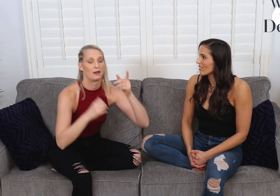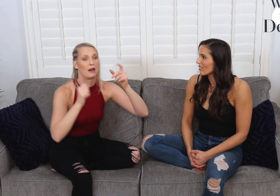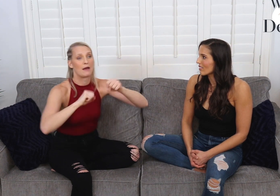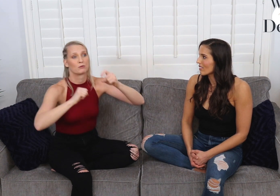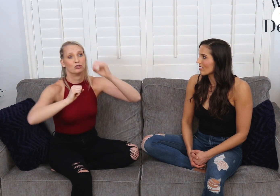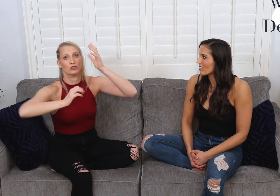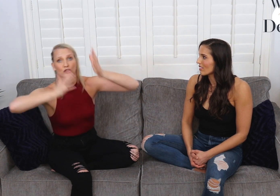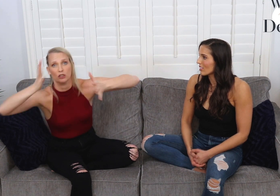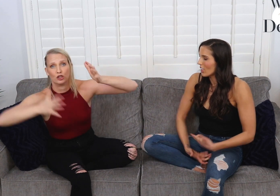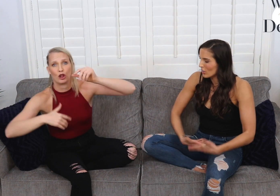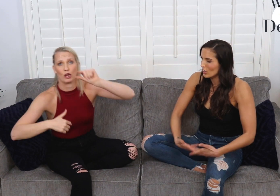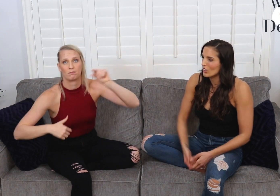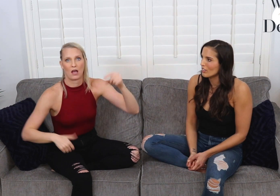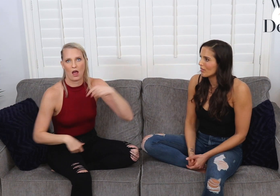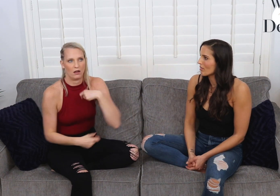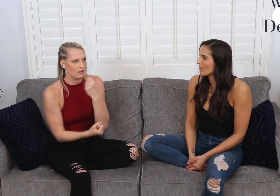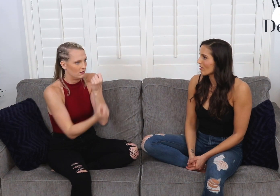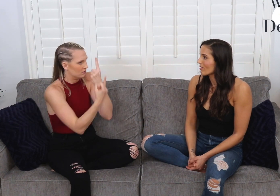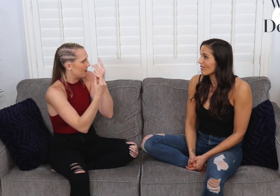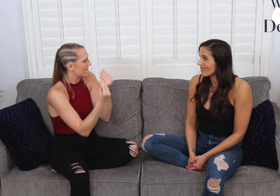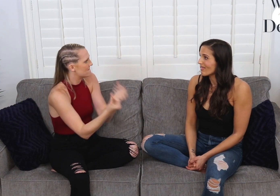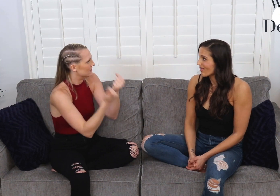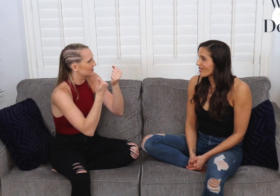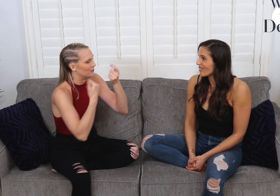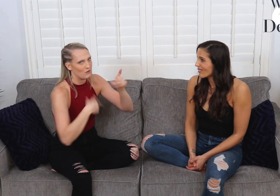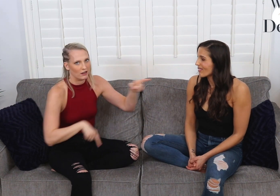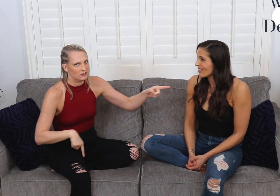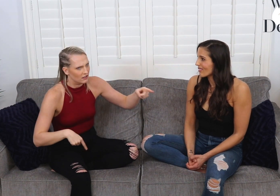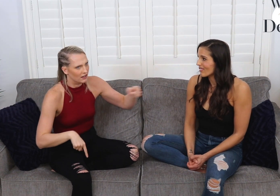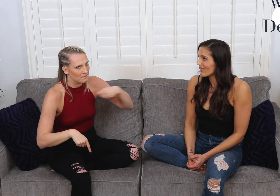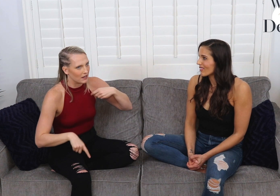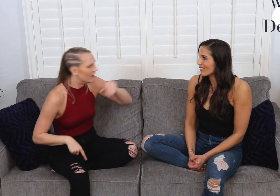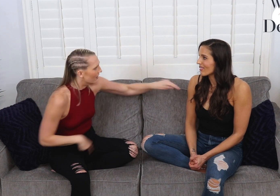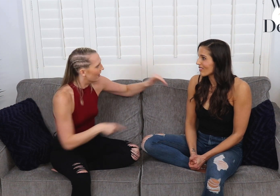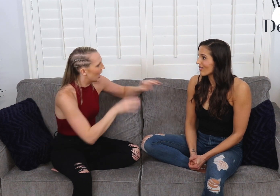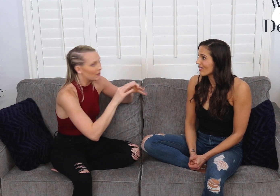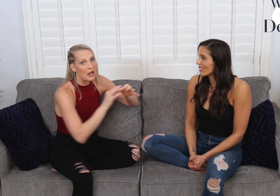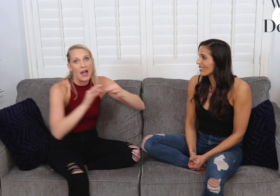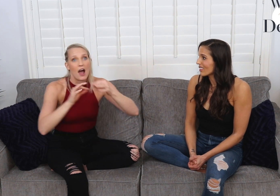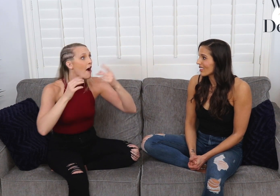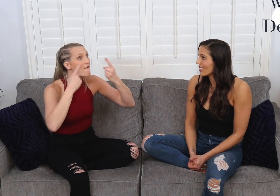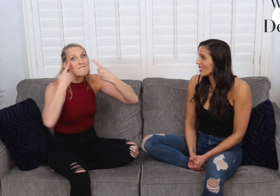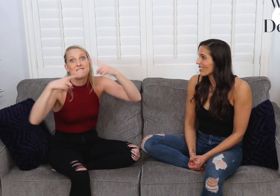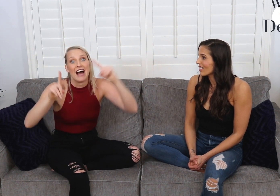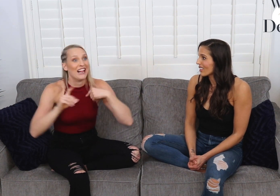but I'm able to understand them while they add gestures. Sarah is struggling more and because of that,